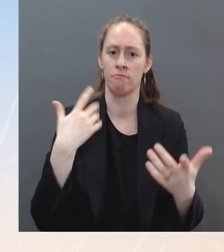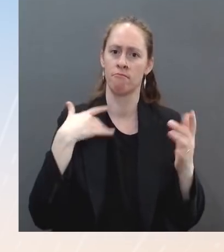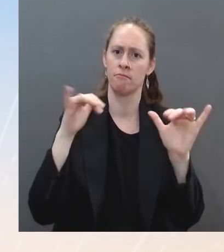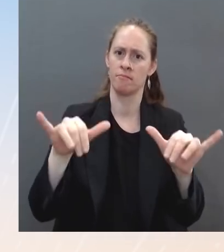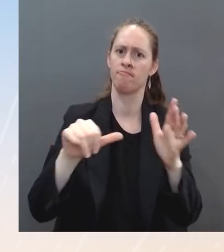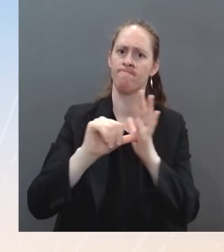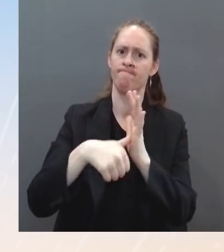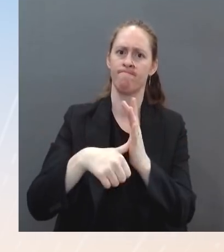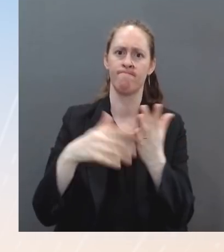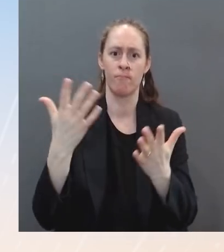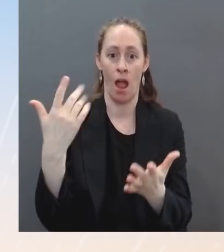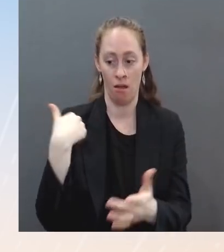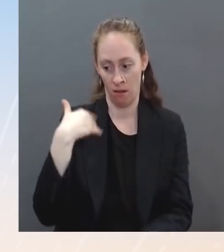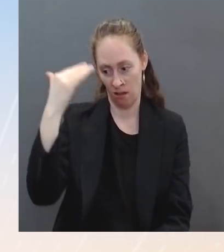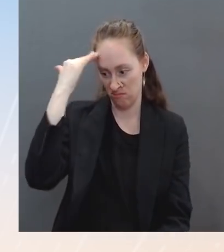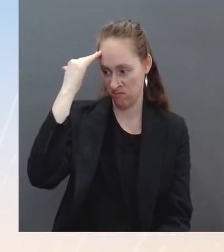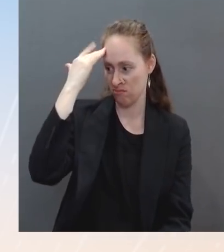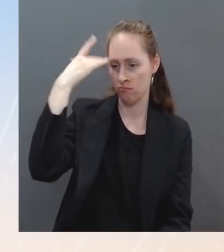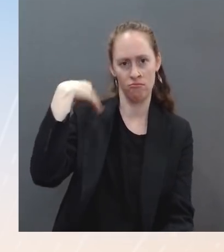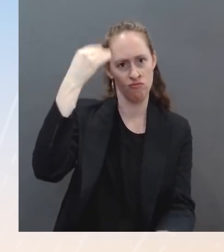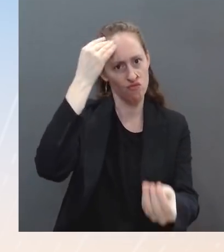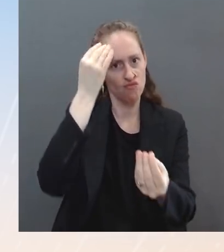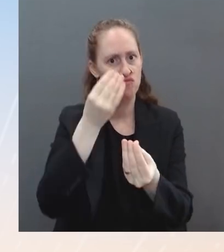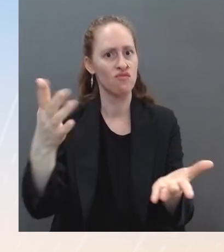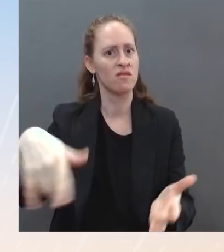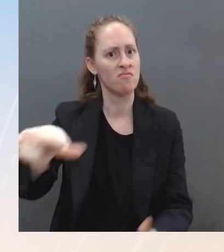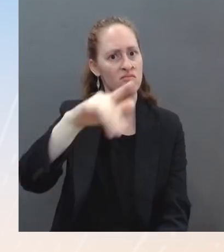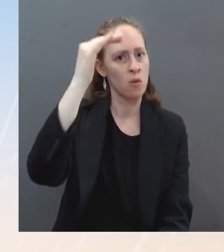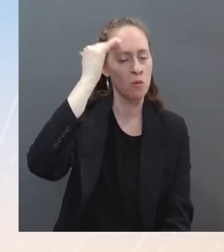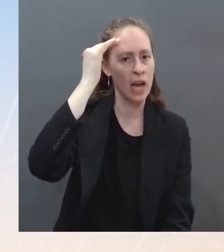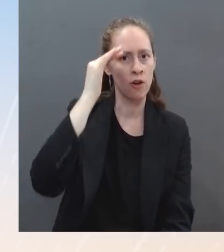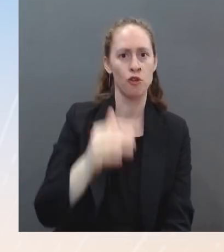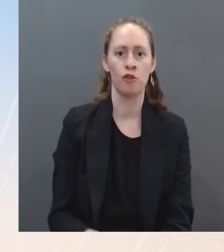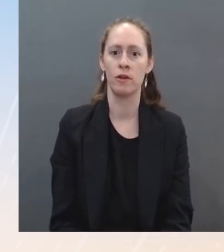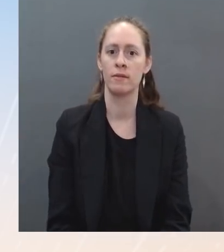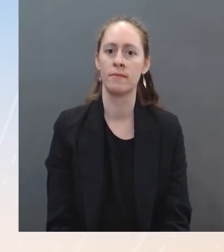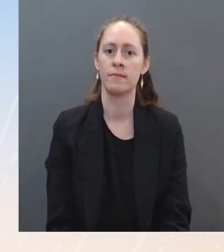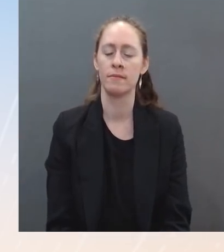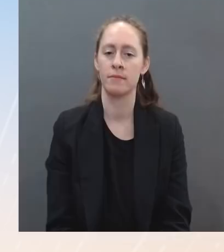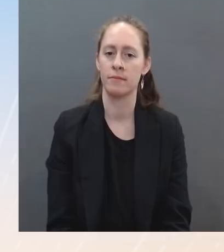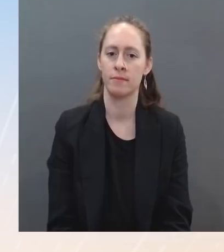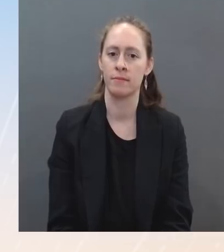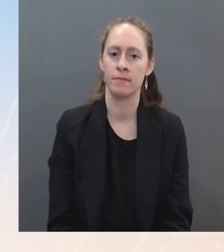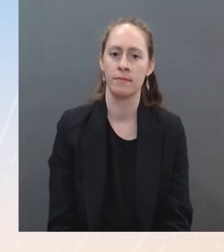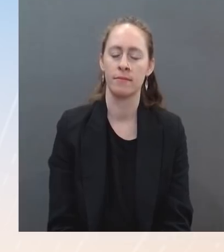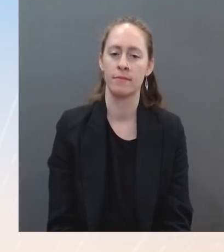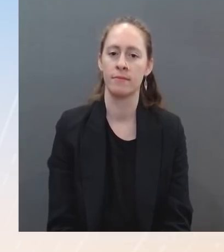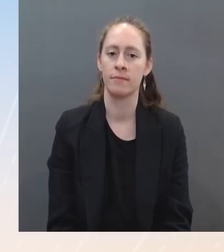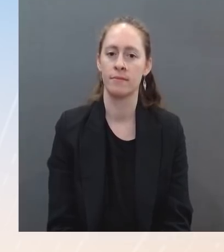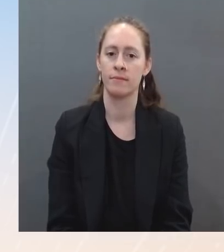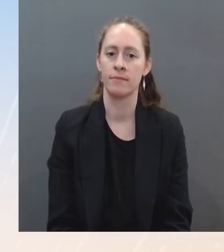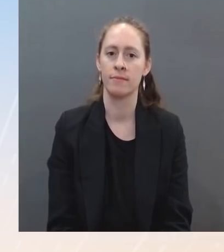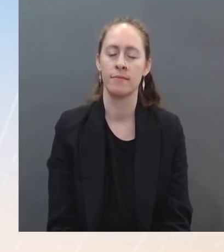You know, I think, writ large, we have seen this invasion has been a strategic failure for Putin and for Russia.